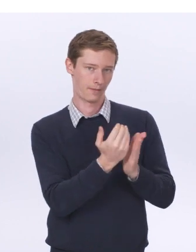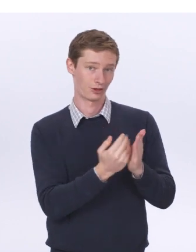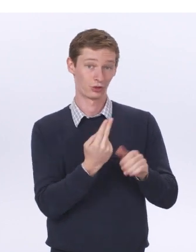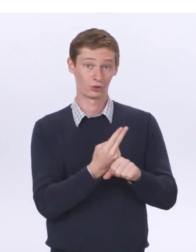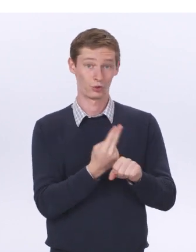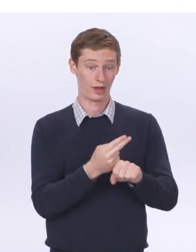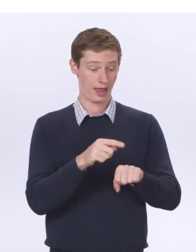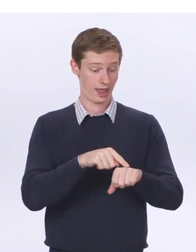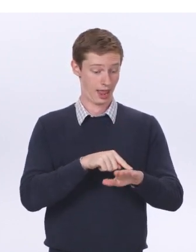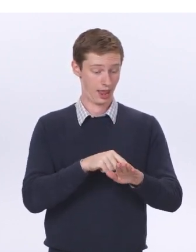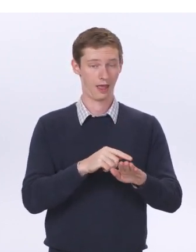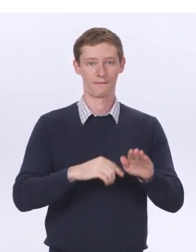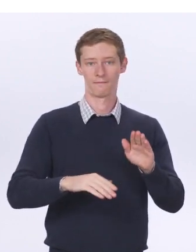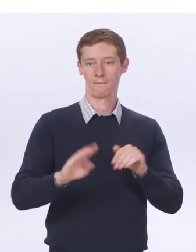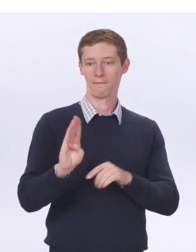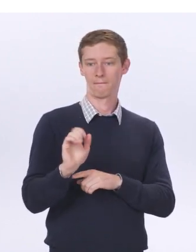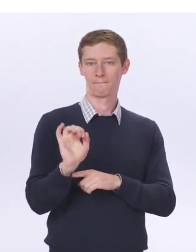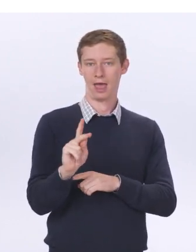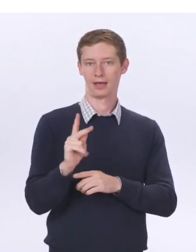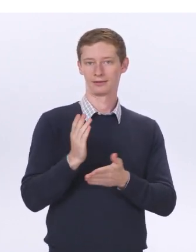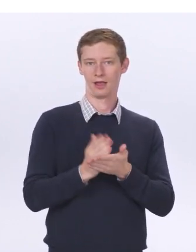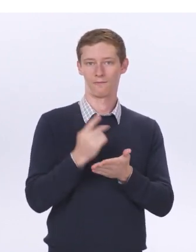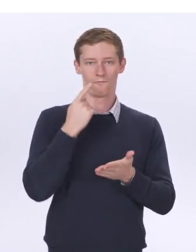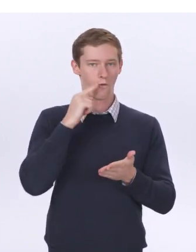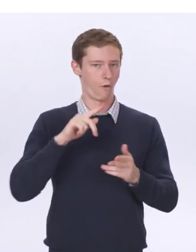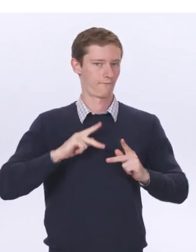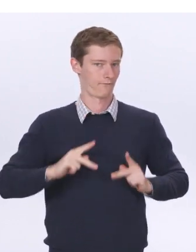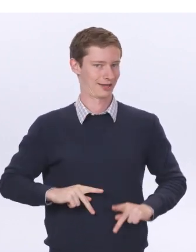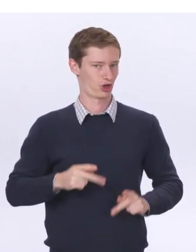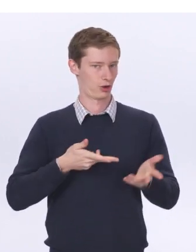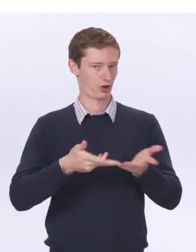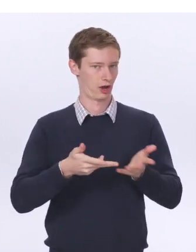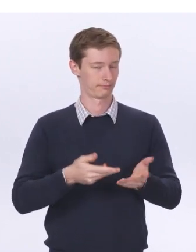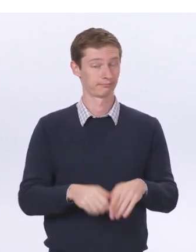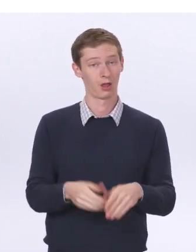For object interaction, we offer a variety of grab and transform types.